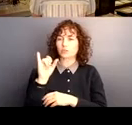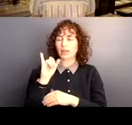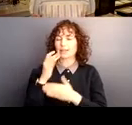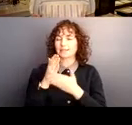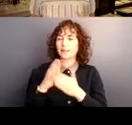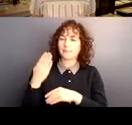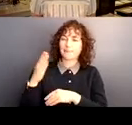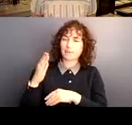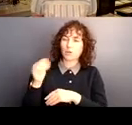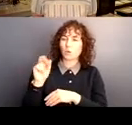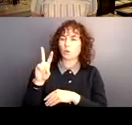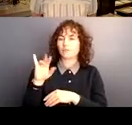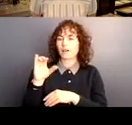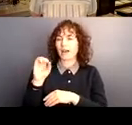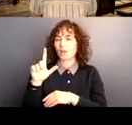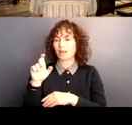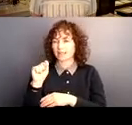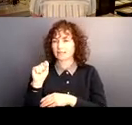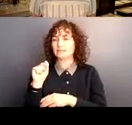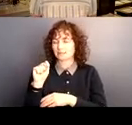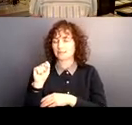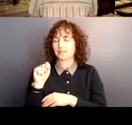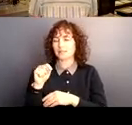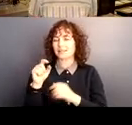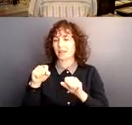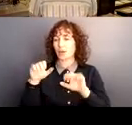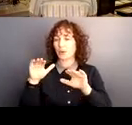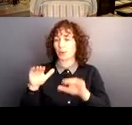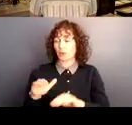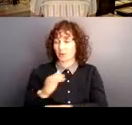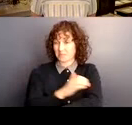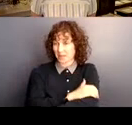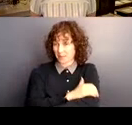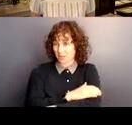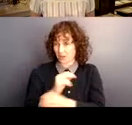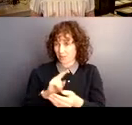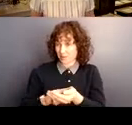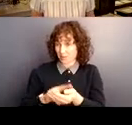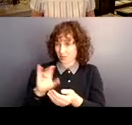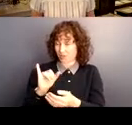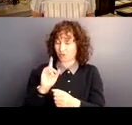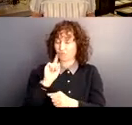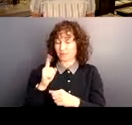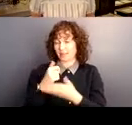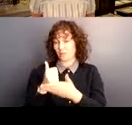or violet hues may decrease blood pressure and pulse promoting the feeling of relaxation.